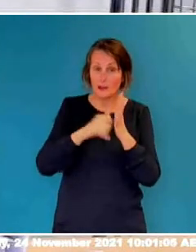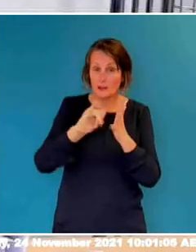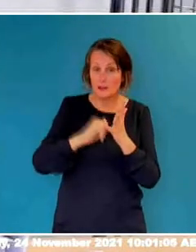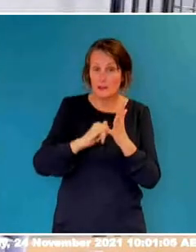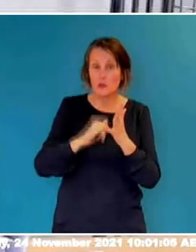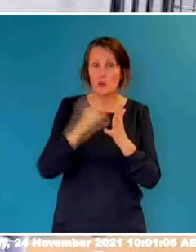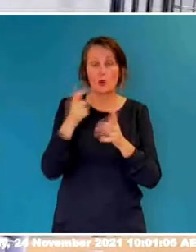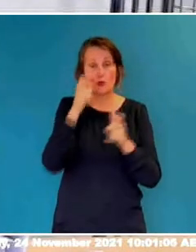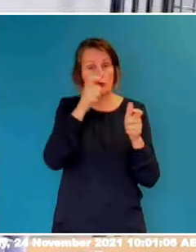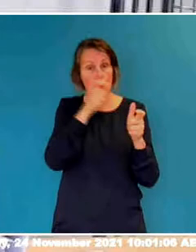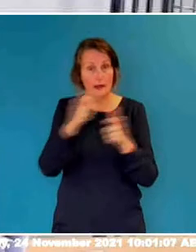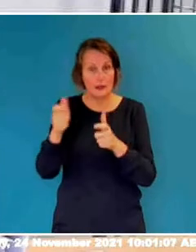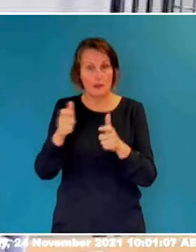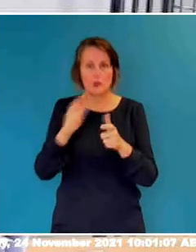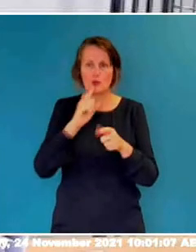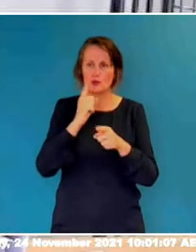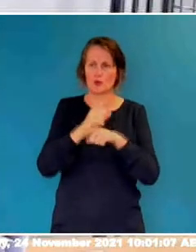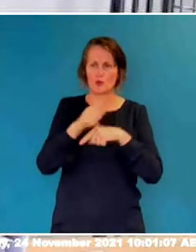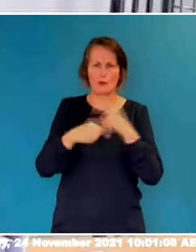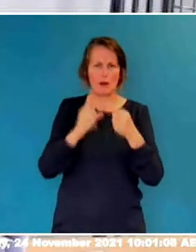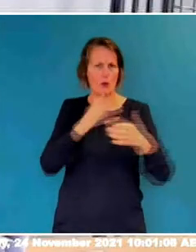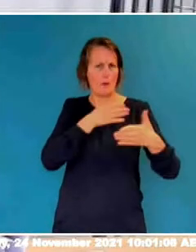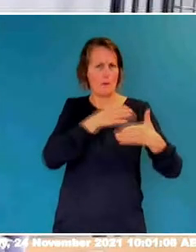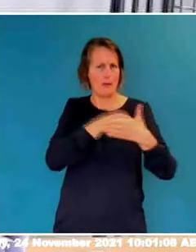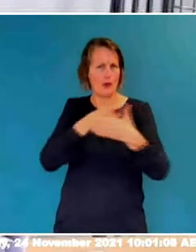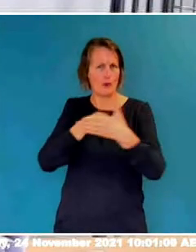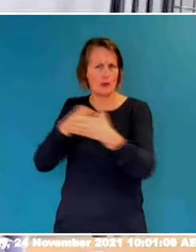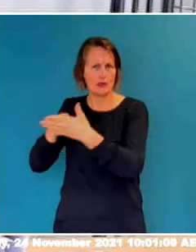to the systemic barriers to open employment for people with disability.